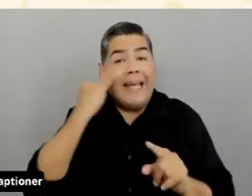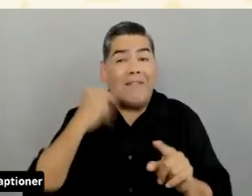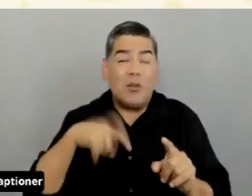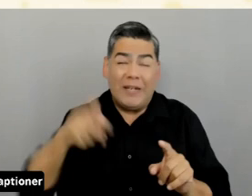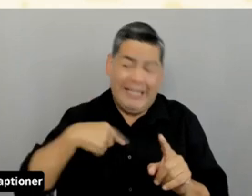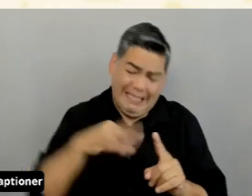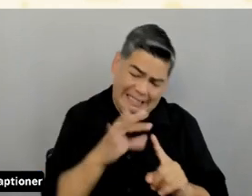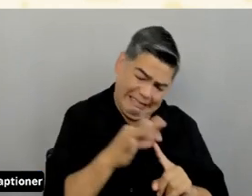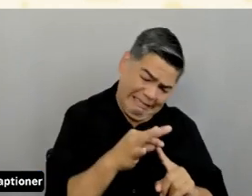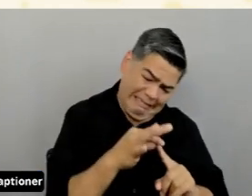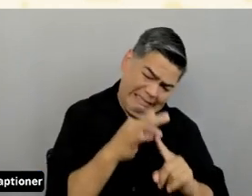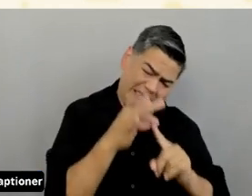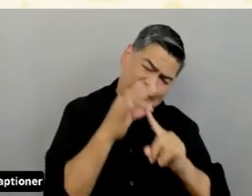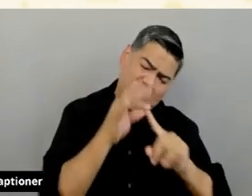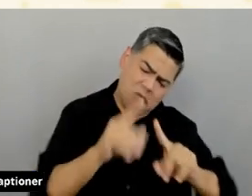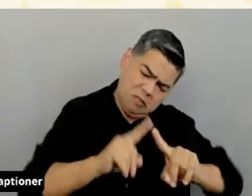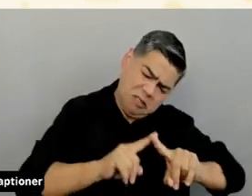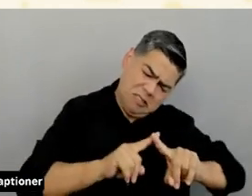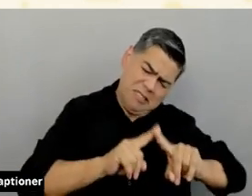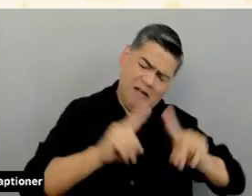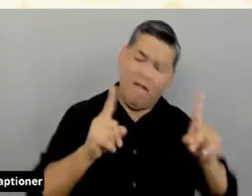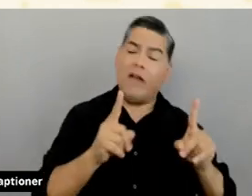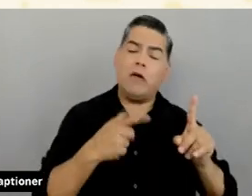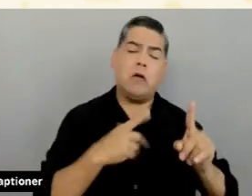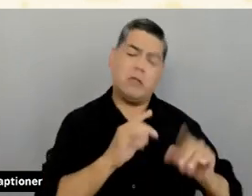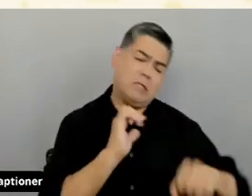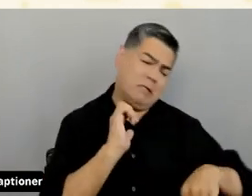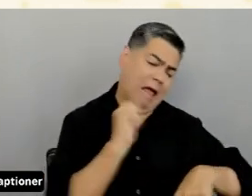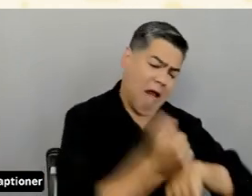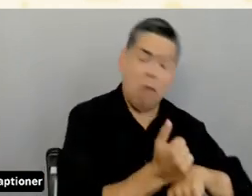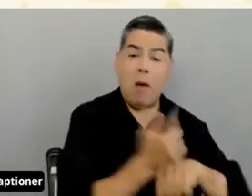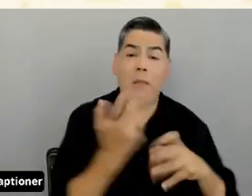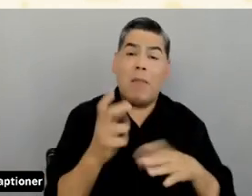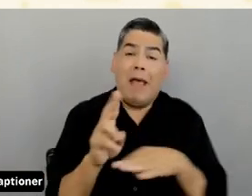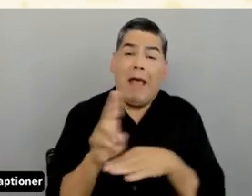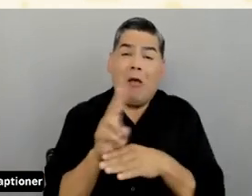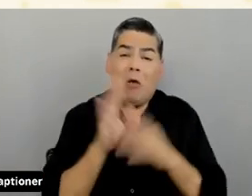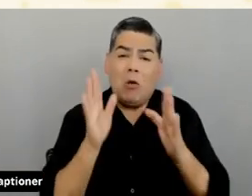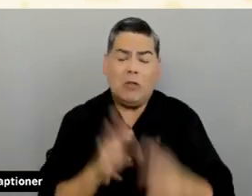and different interaction that probably the user needs to take 10 seconds,